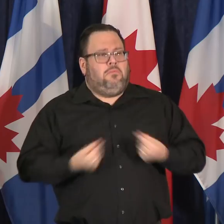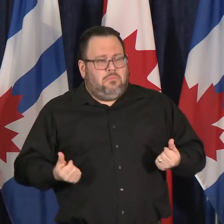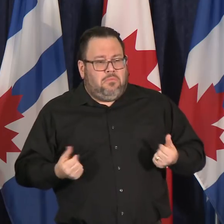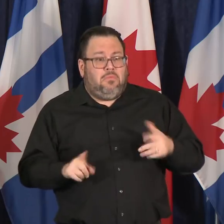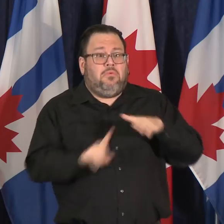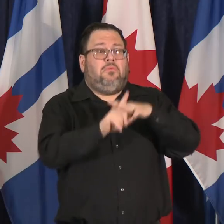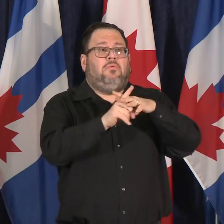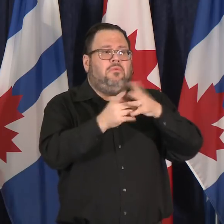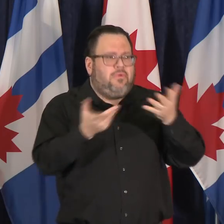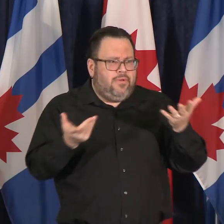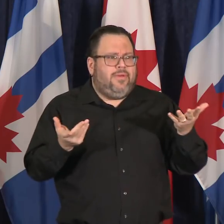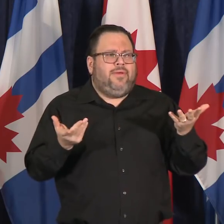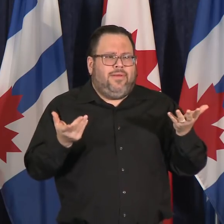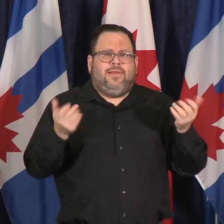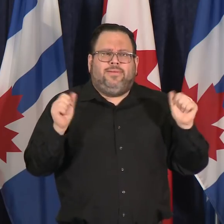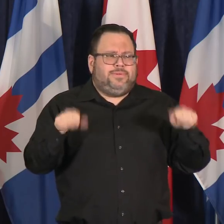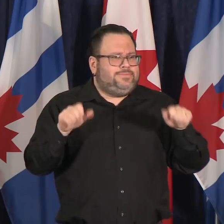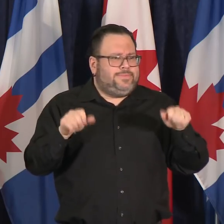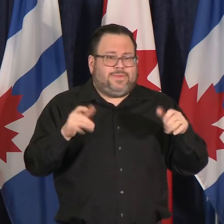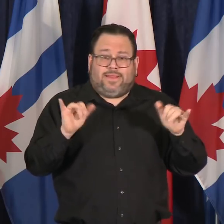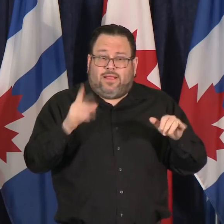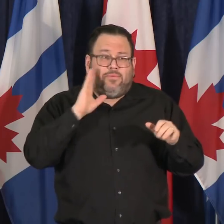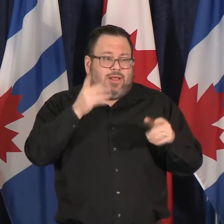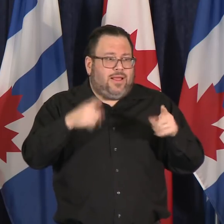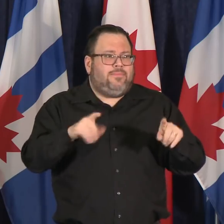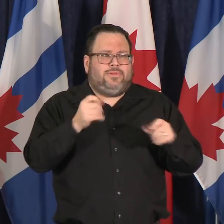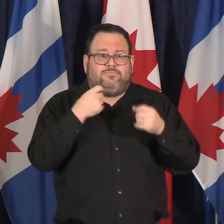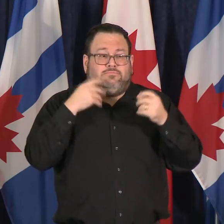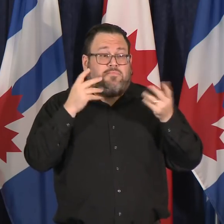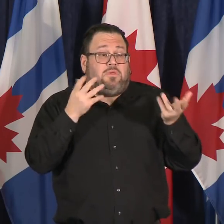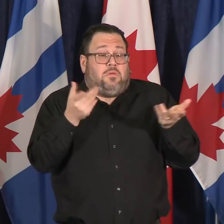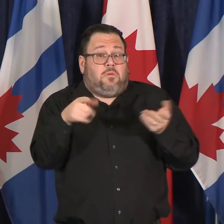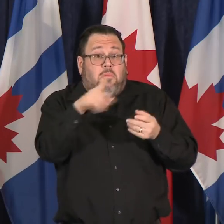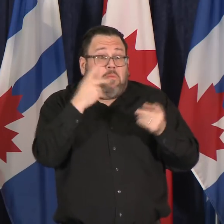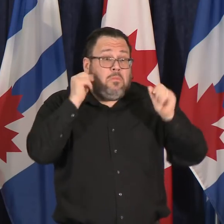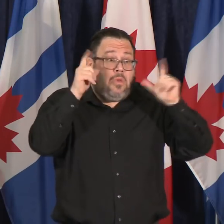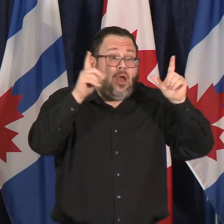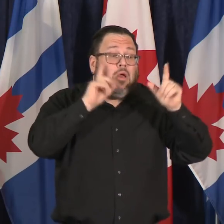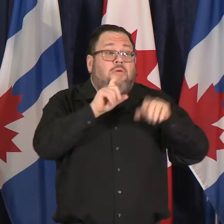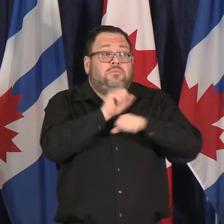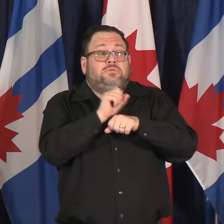wave so and we should be preparing for that so if the numbers were to work if